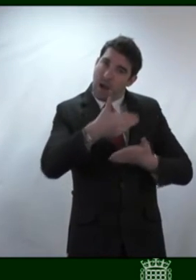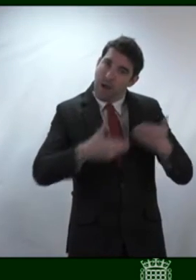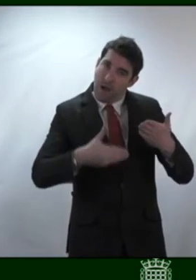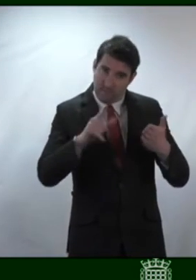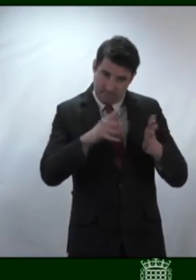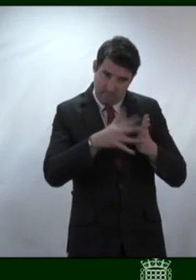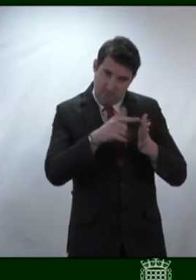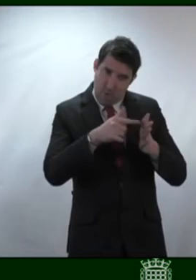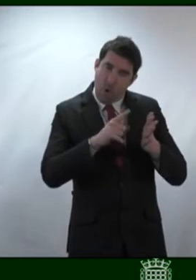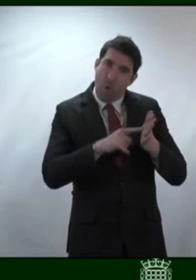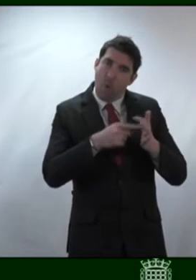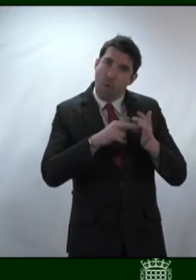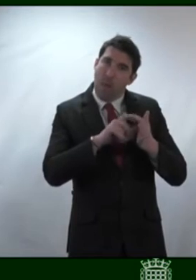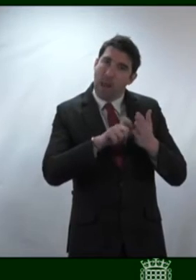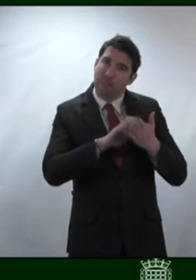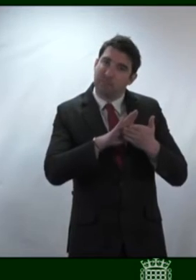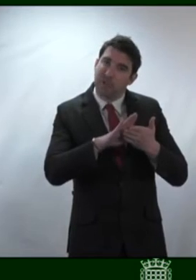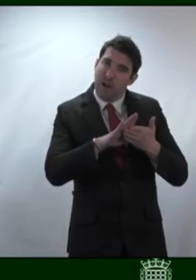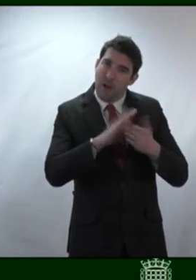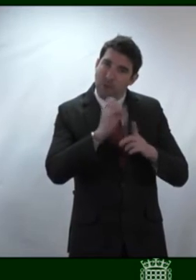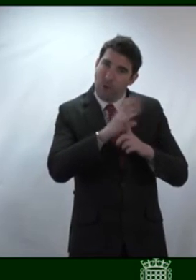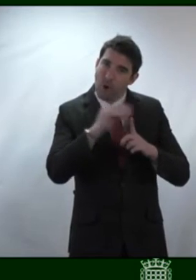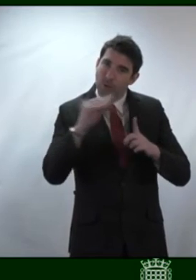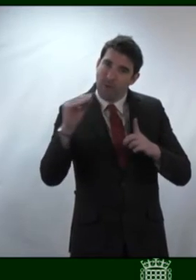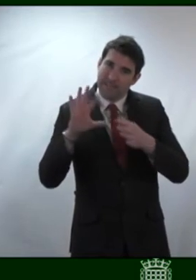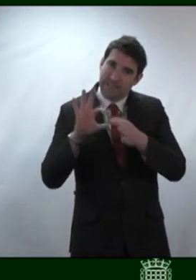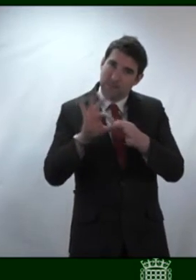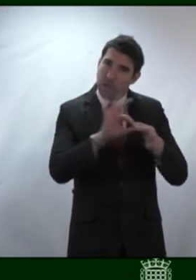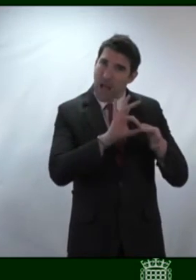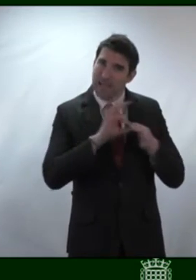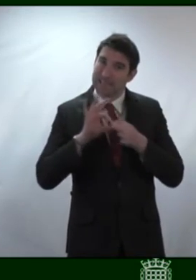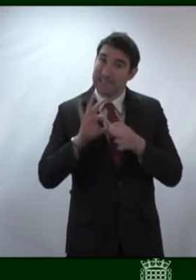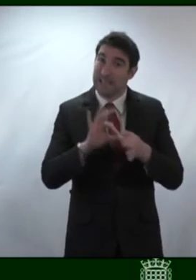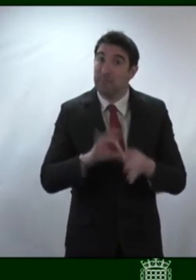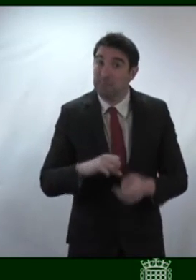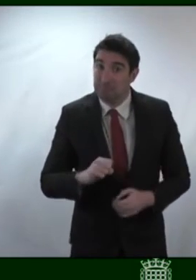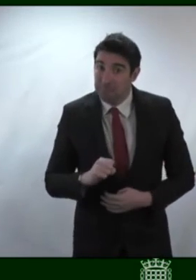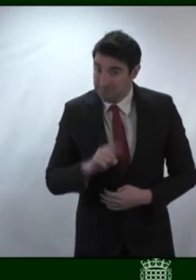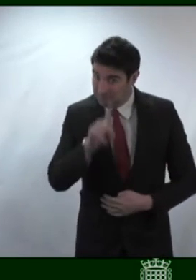because it gives a lot of advice to wannabe politicians. It says this: